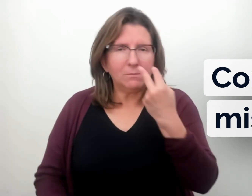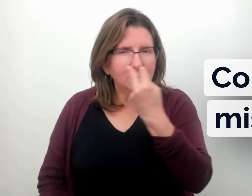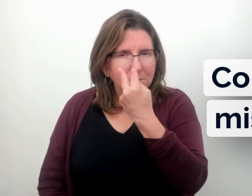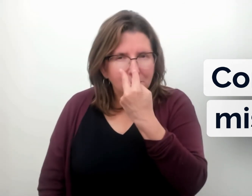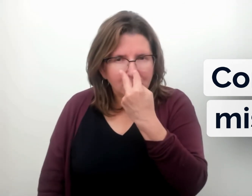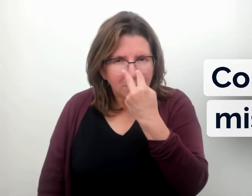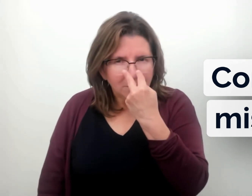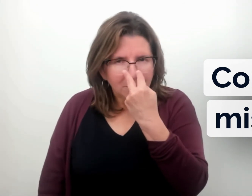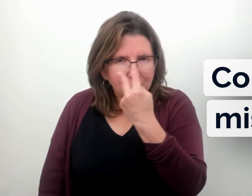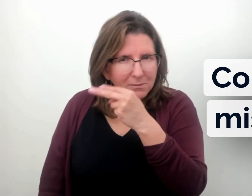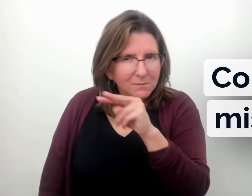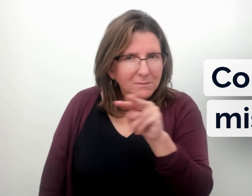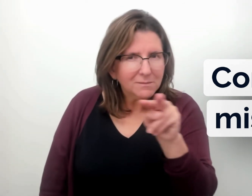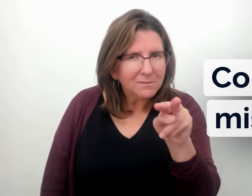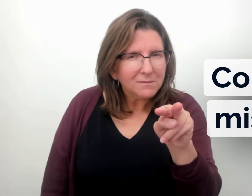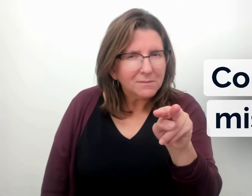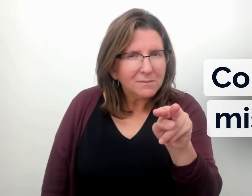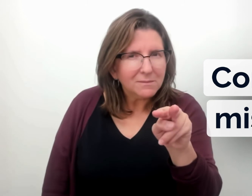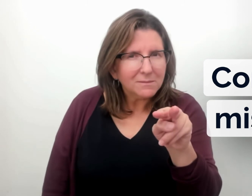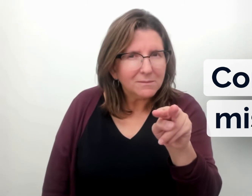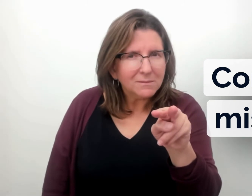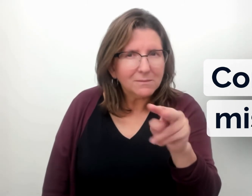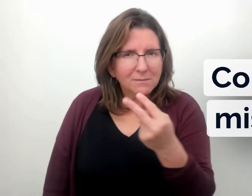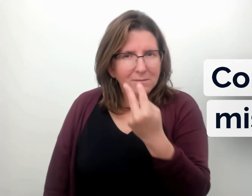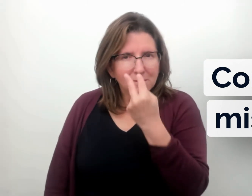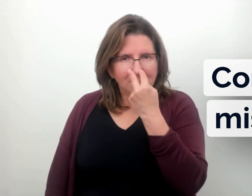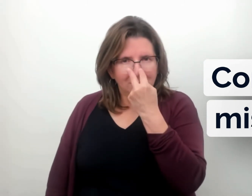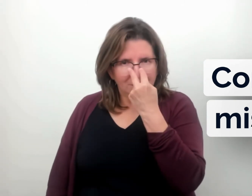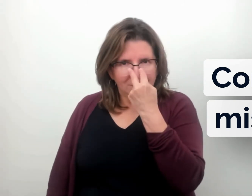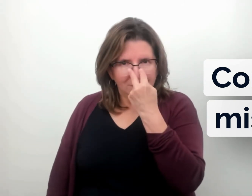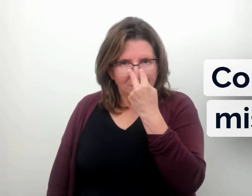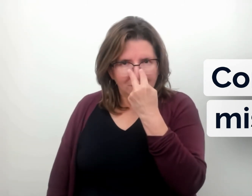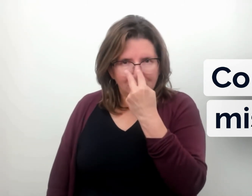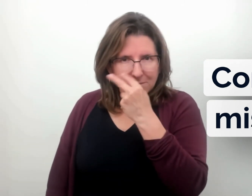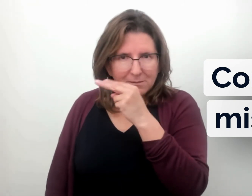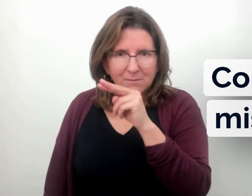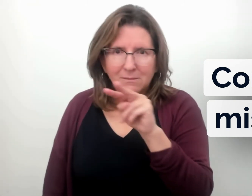It's a gesture . . . 'I'm looking at you.'